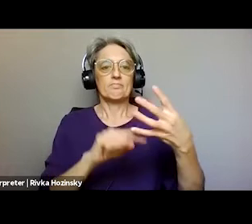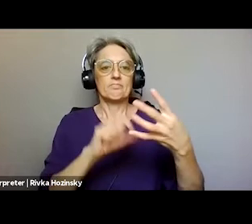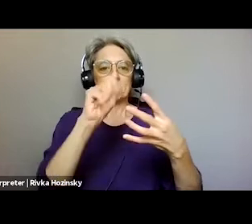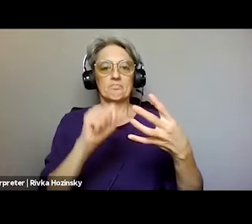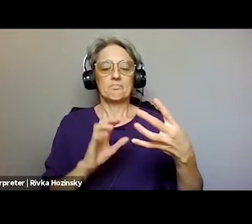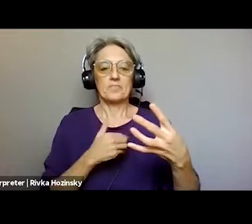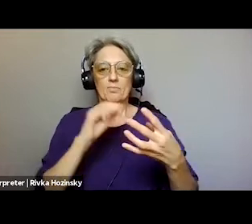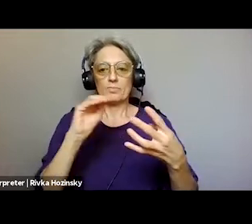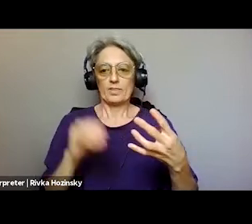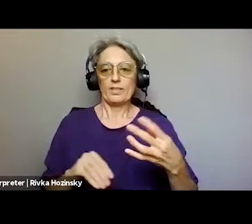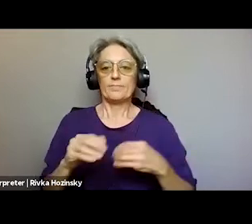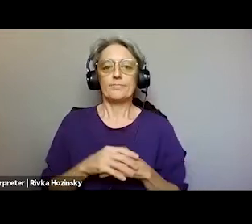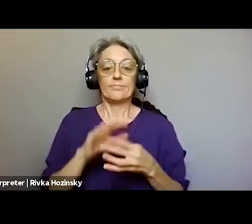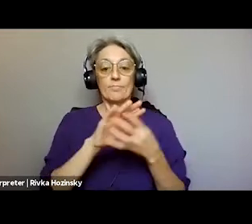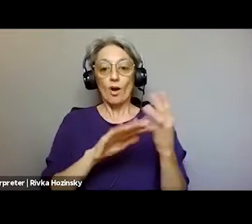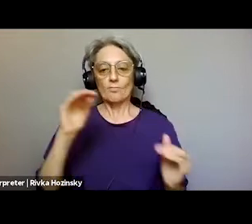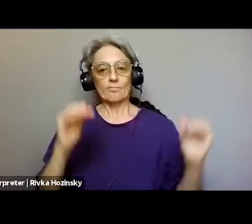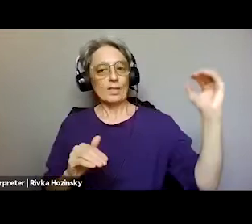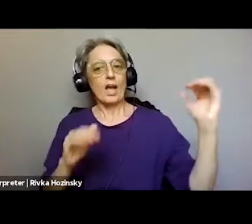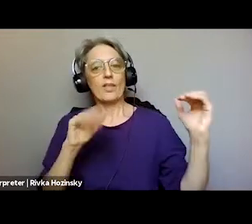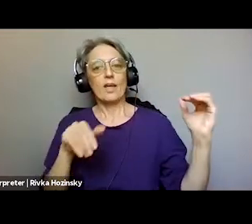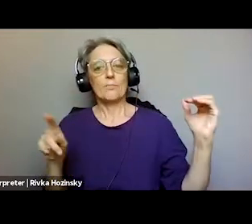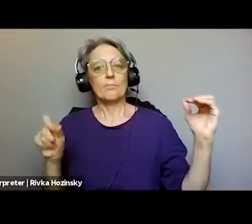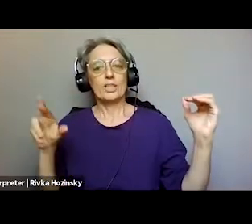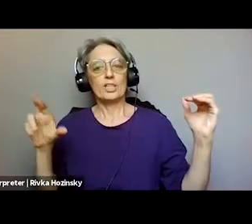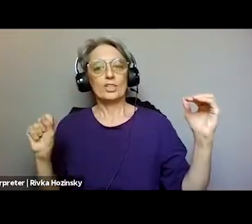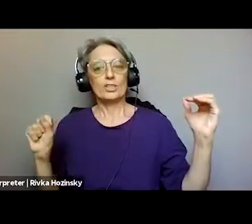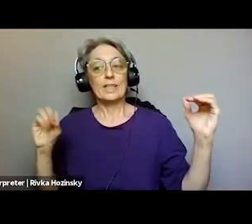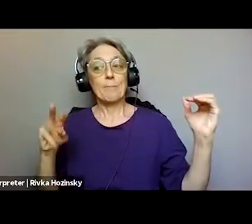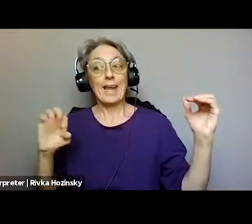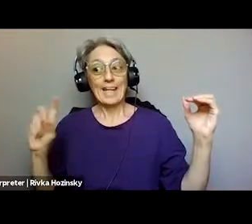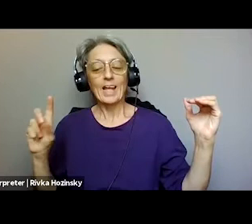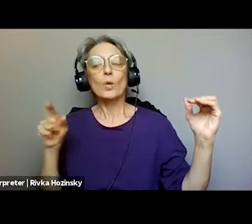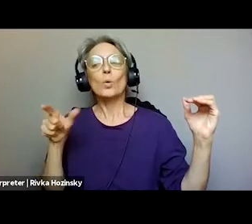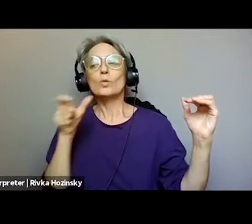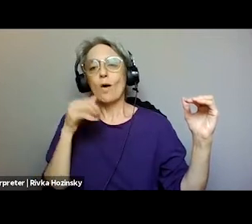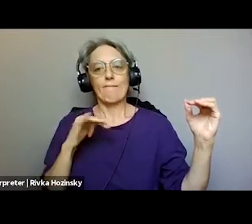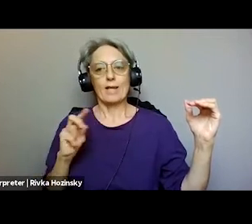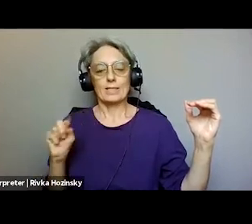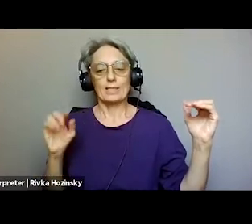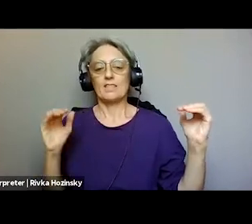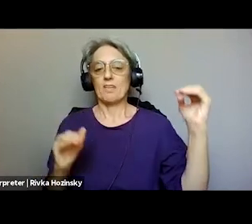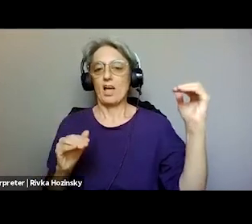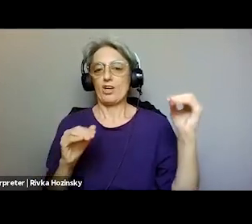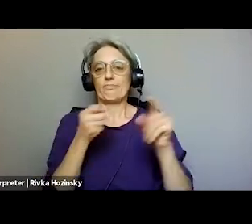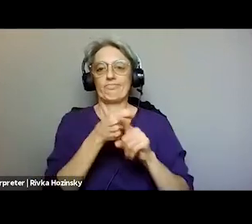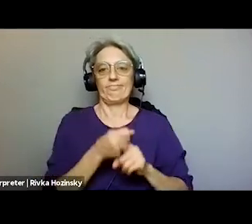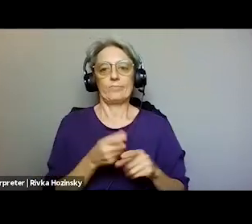all of which were higher than their peers in Medicaid without IDD. There's been some great